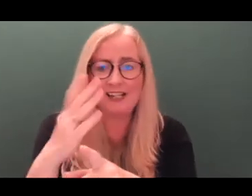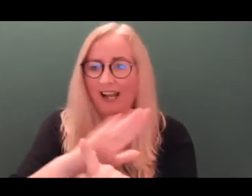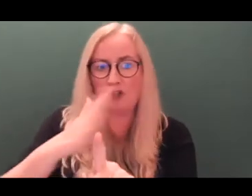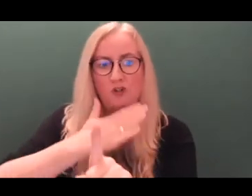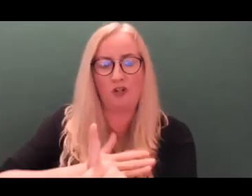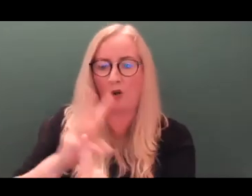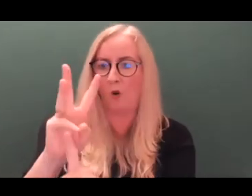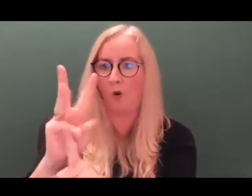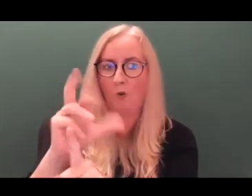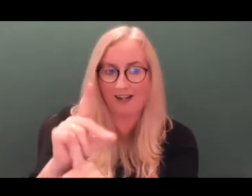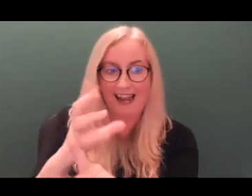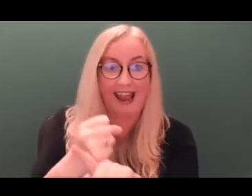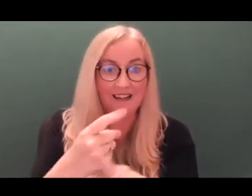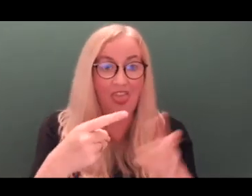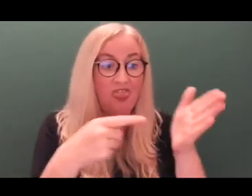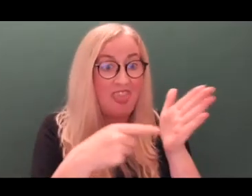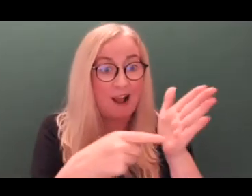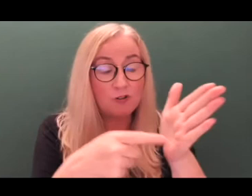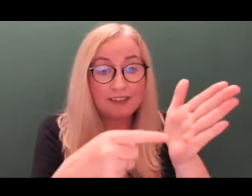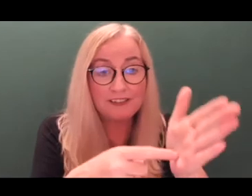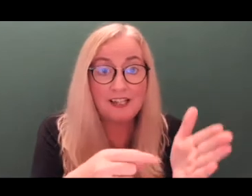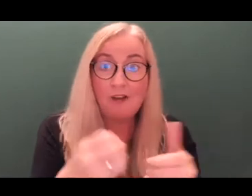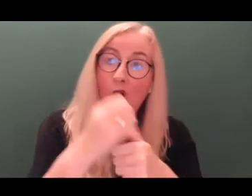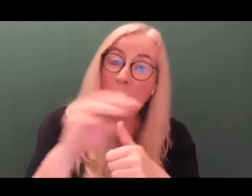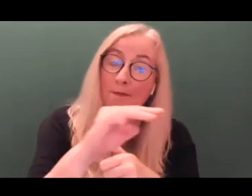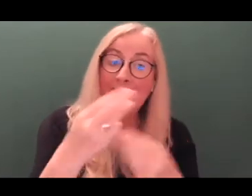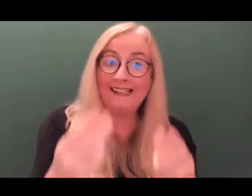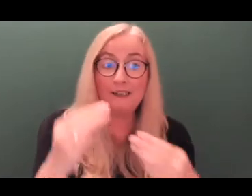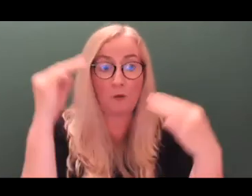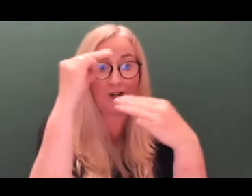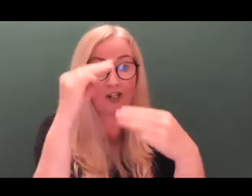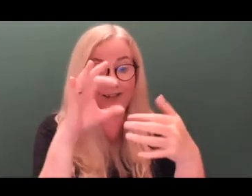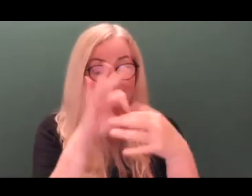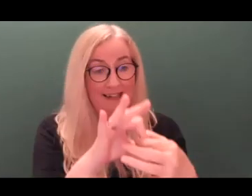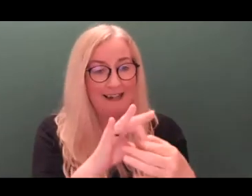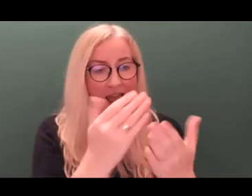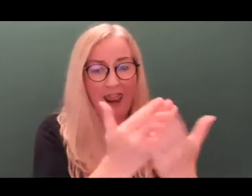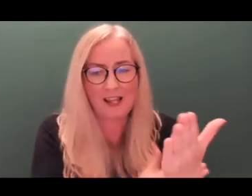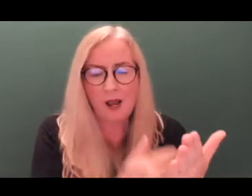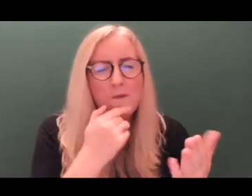of other people that need the protections of the act in that it will become so complicated that it